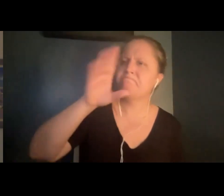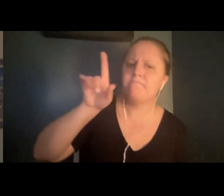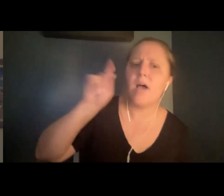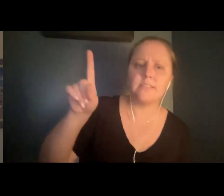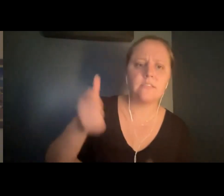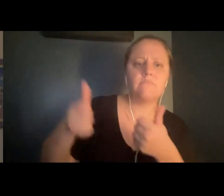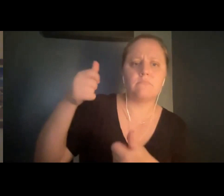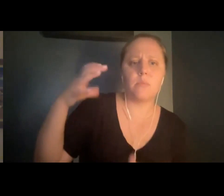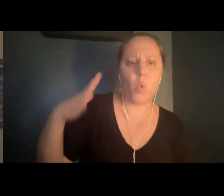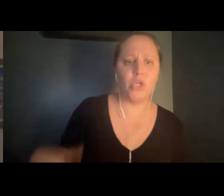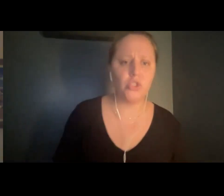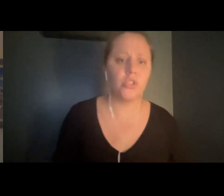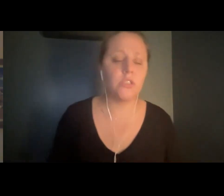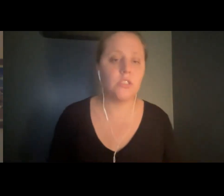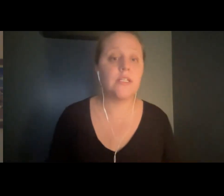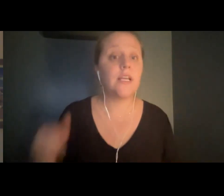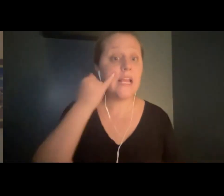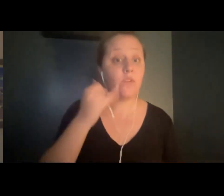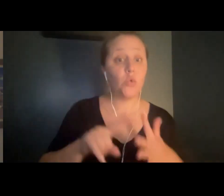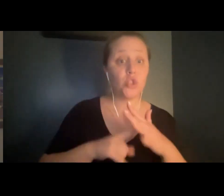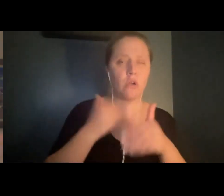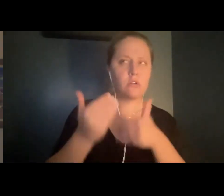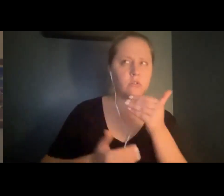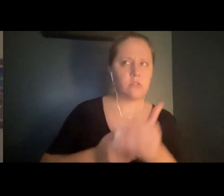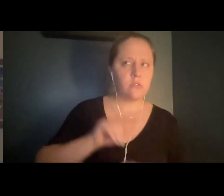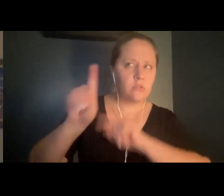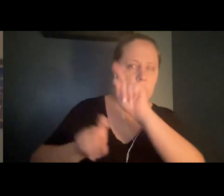think by beginning to question them, you kind of plant that seed into the